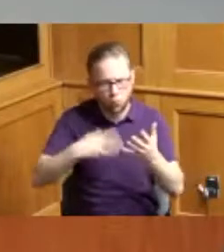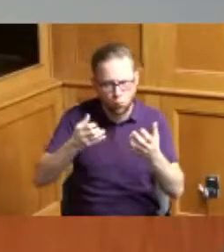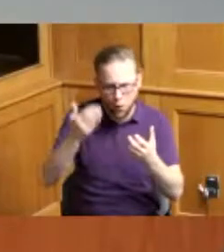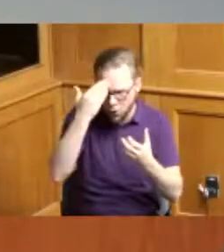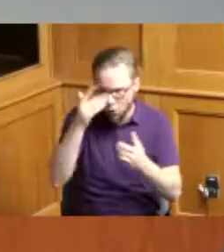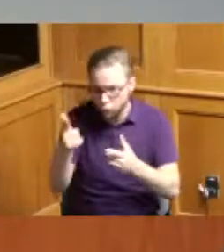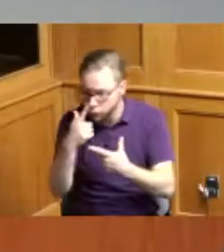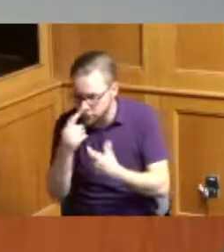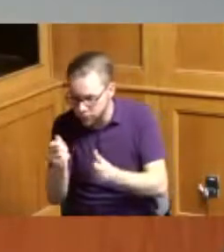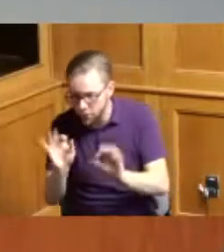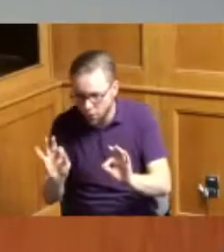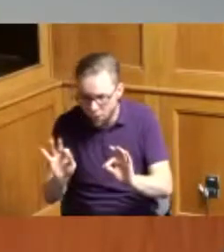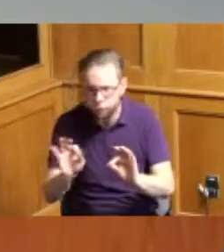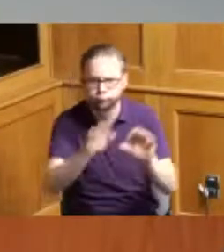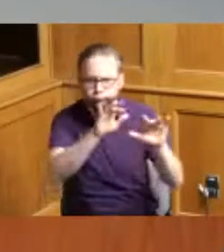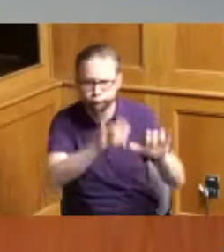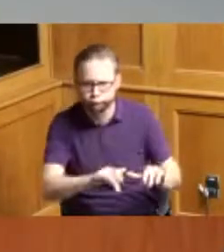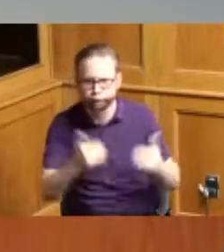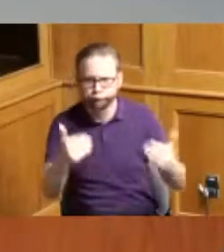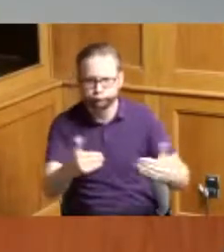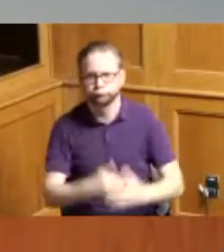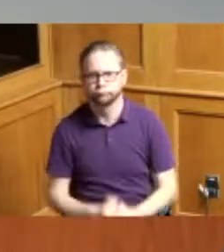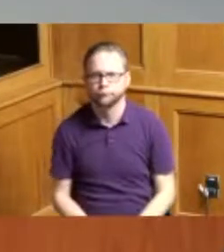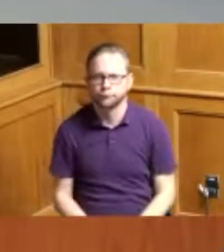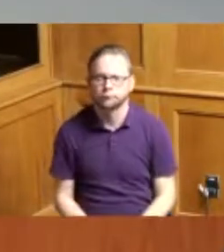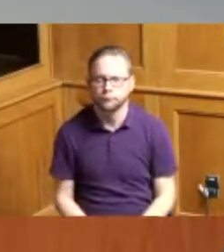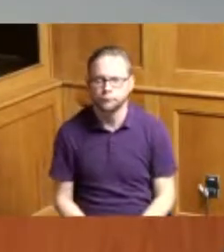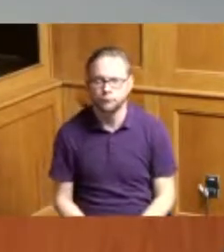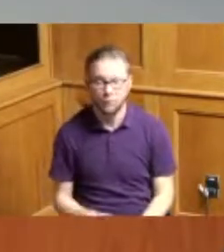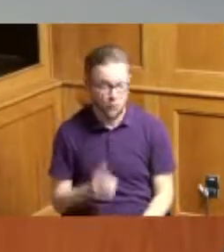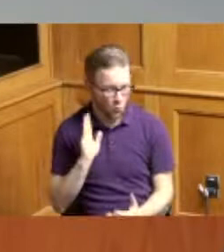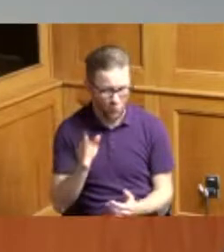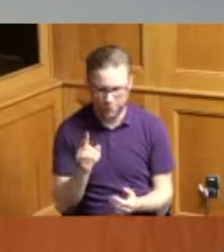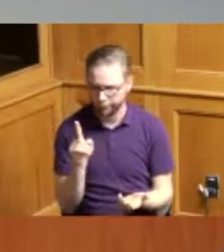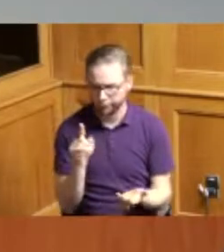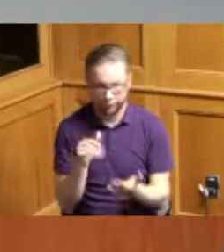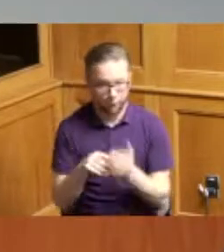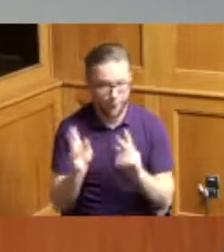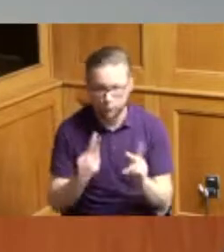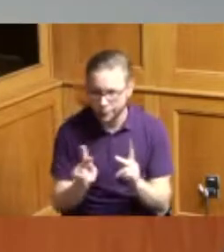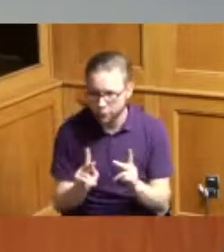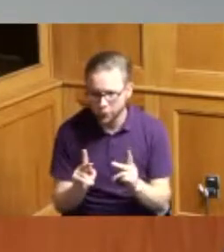as to whether or not you know is this going to be you know a thousand people or 50,000 people